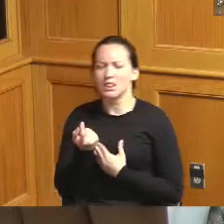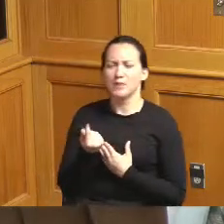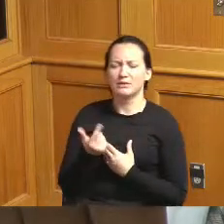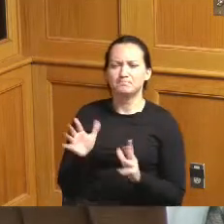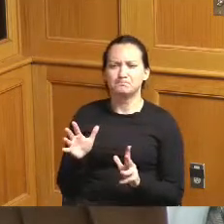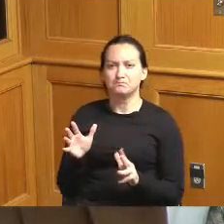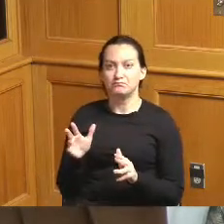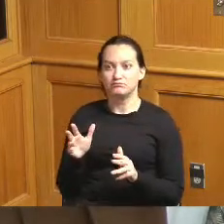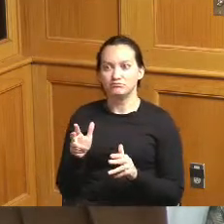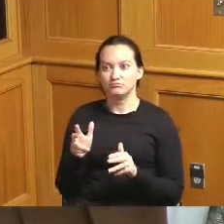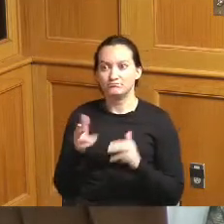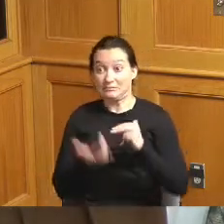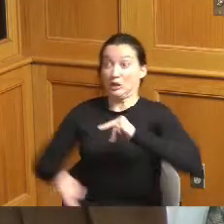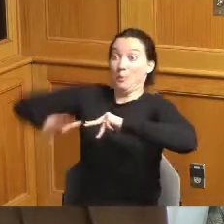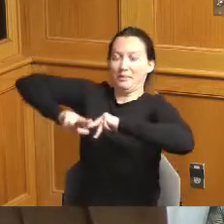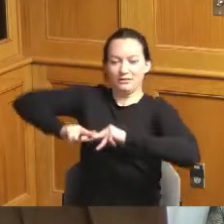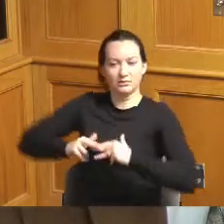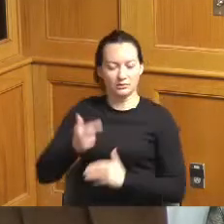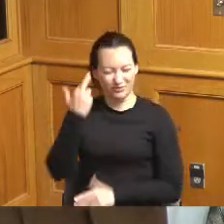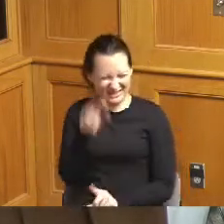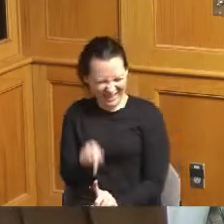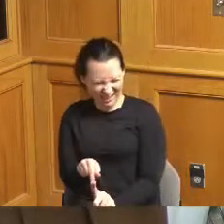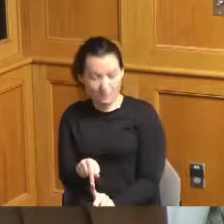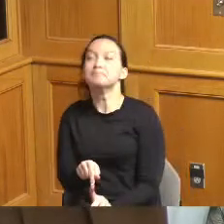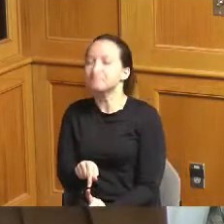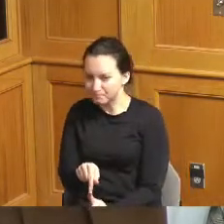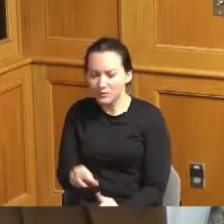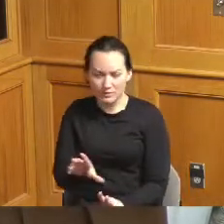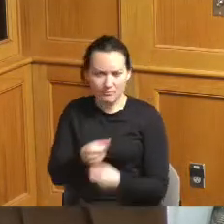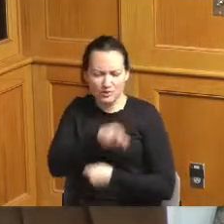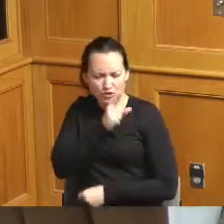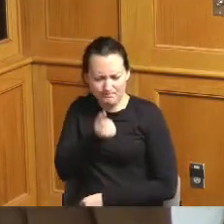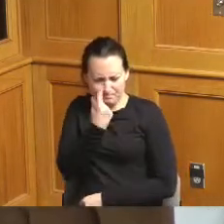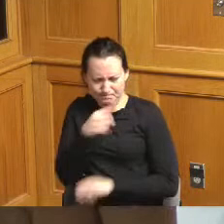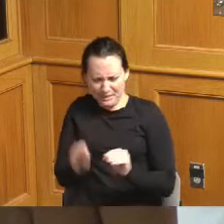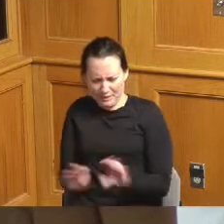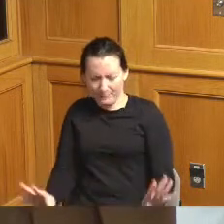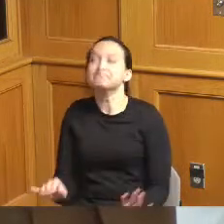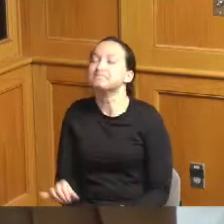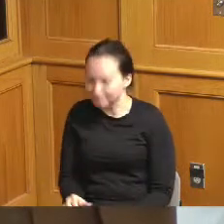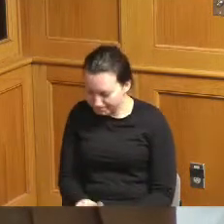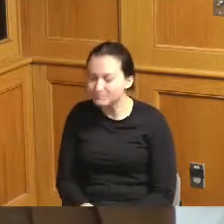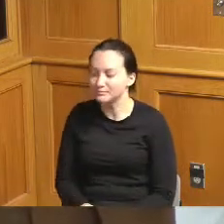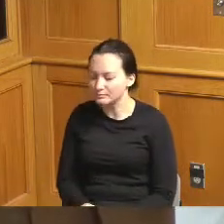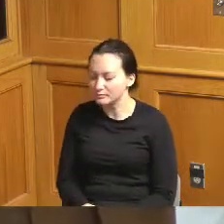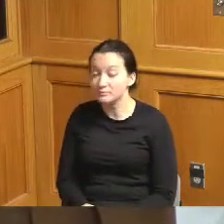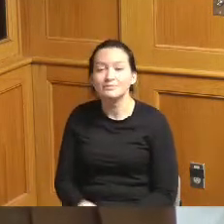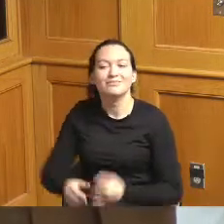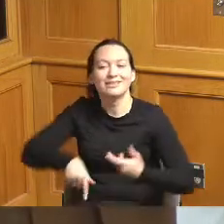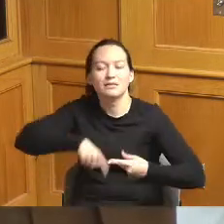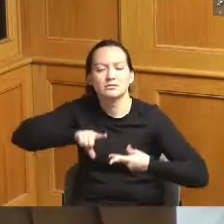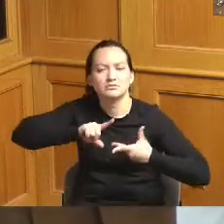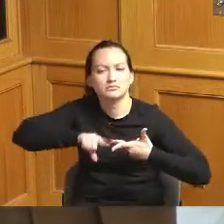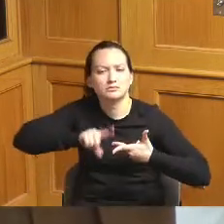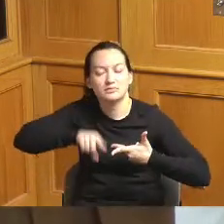a jump there and that's what that is okay yep that's exactly right lastly I know Hillcrest